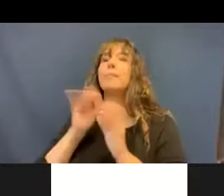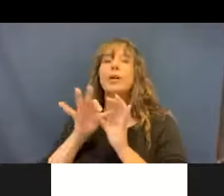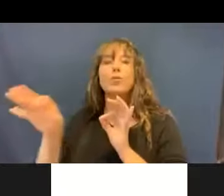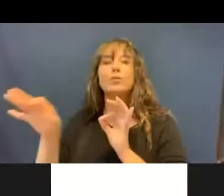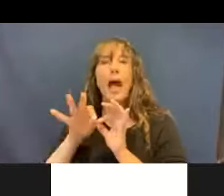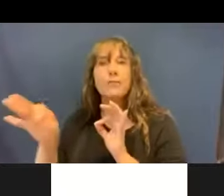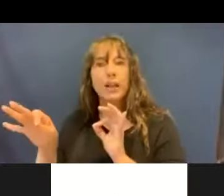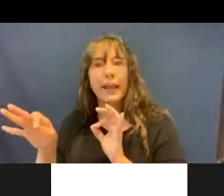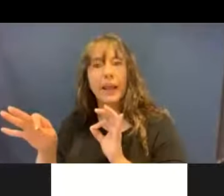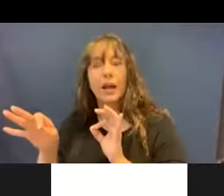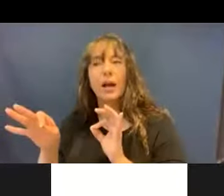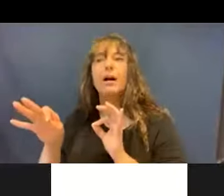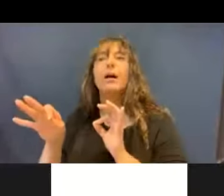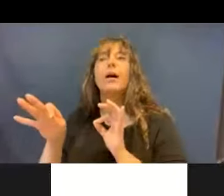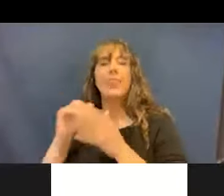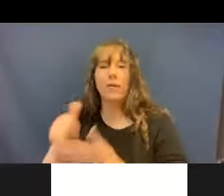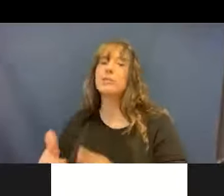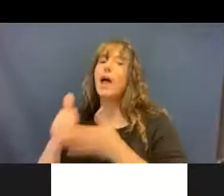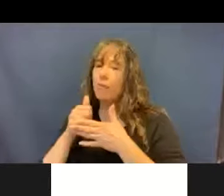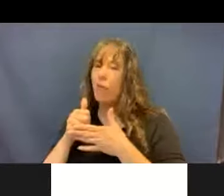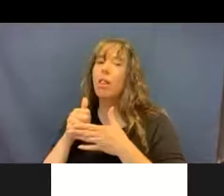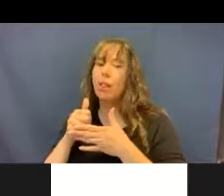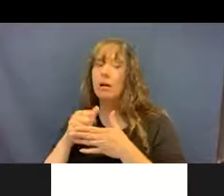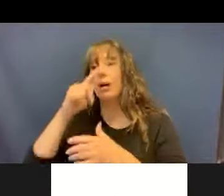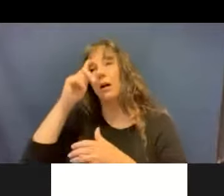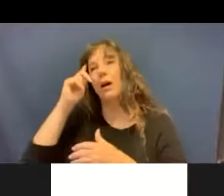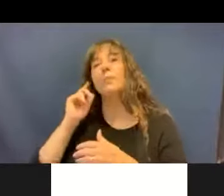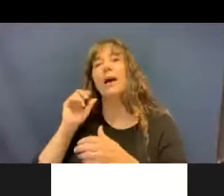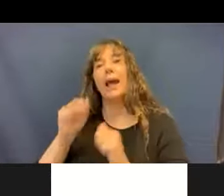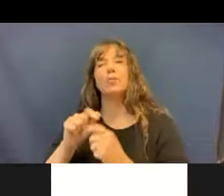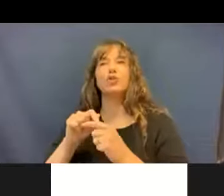it was very helpful in the sense that I would be able to get the recorded videos, but I